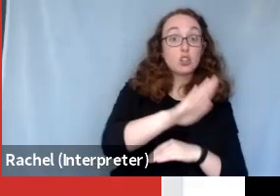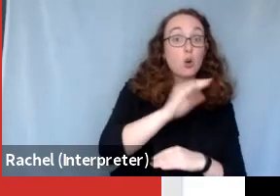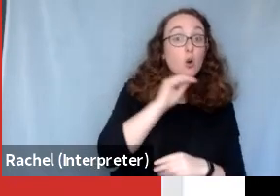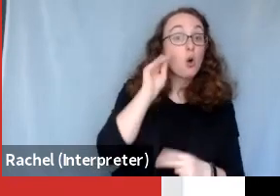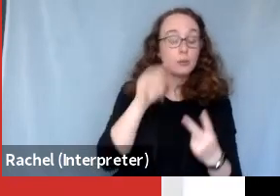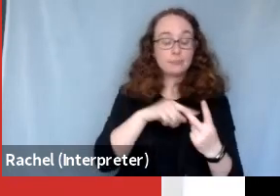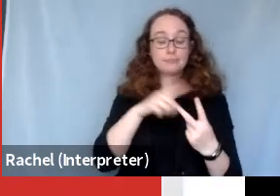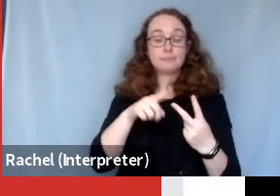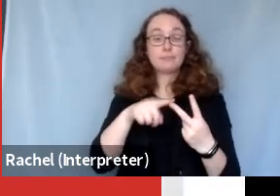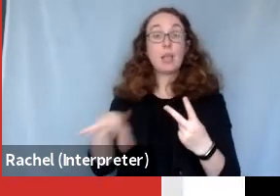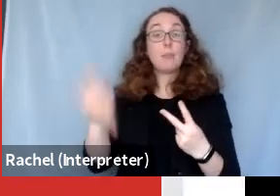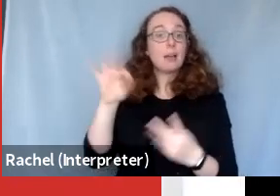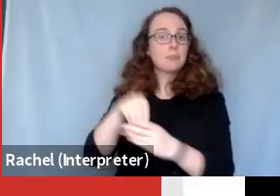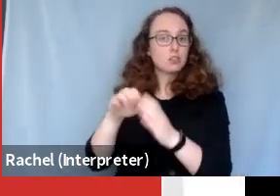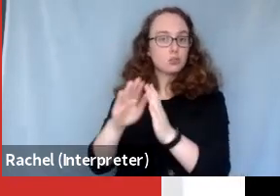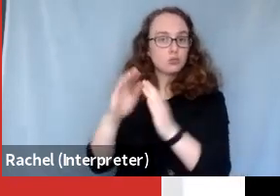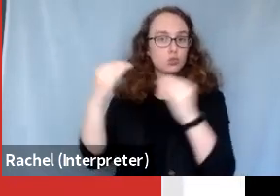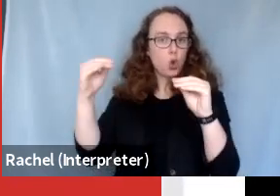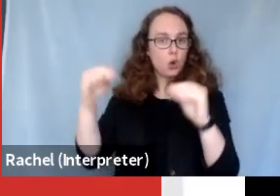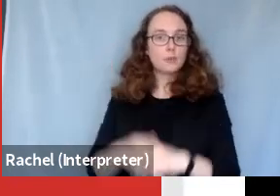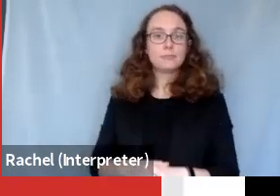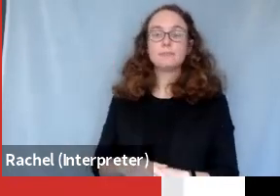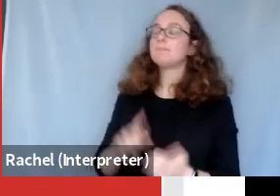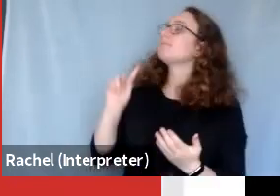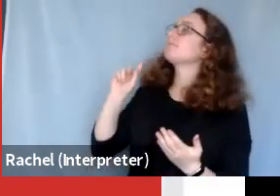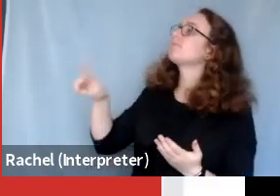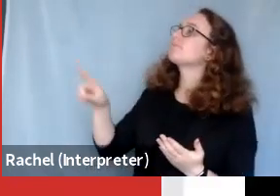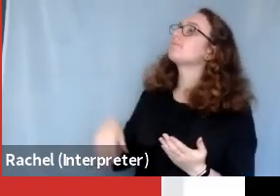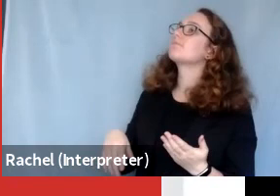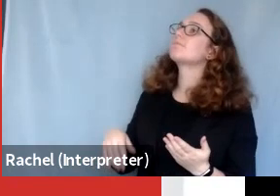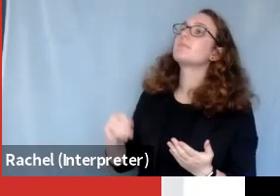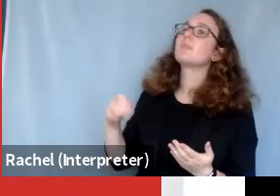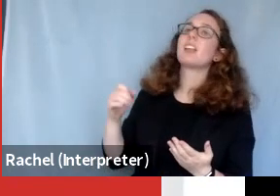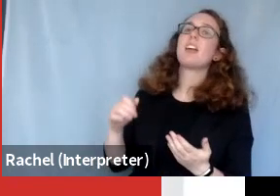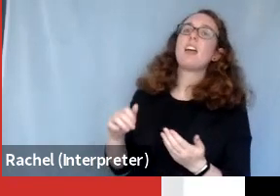I get a student ID card to check out a book if ID number doesn't work?